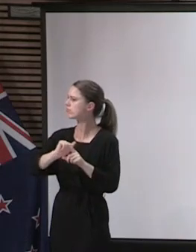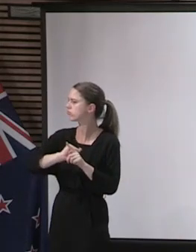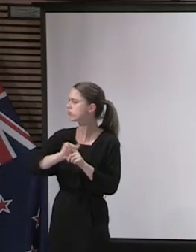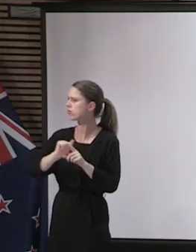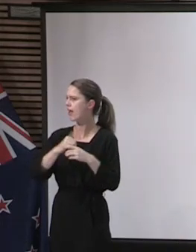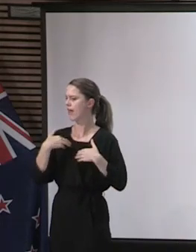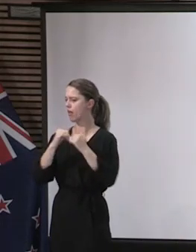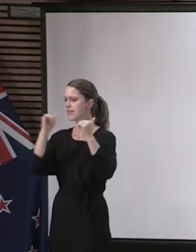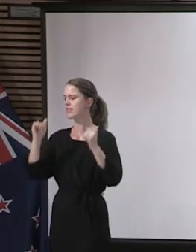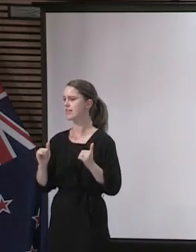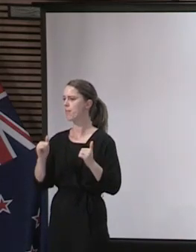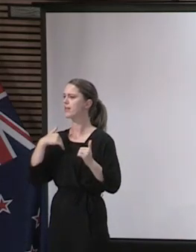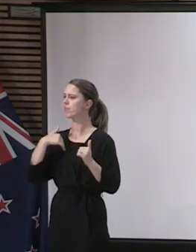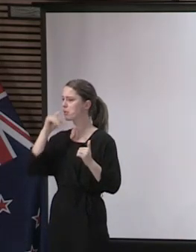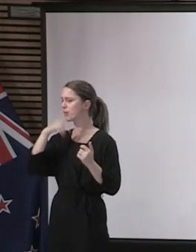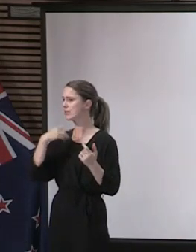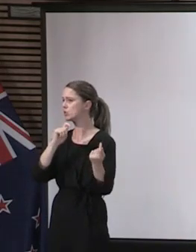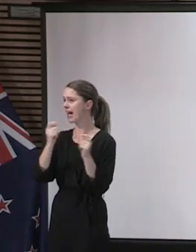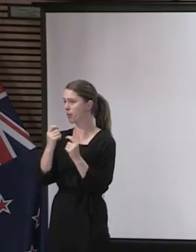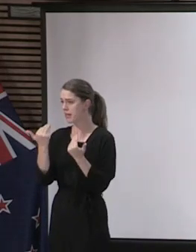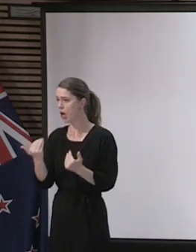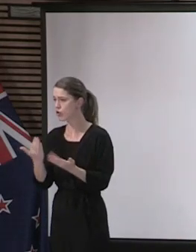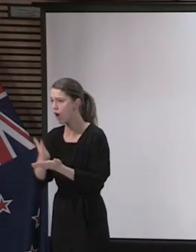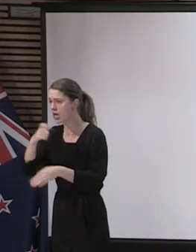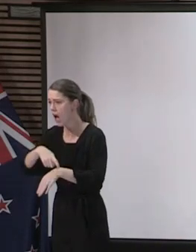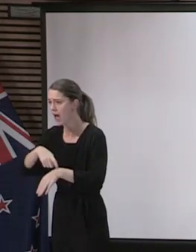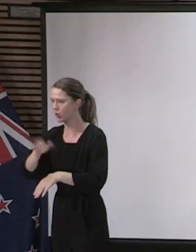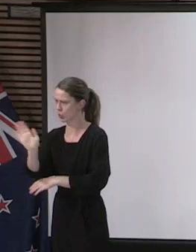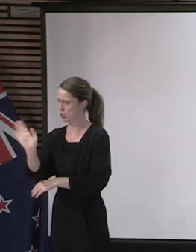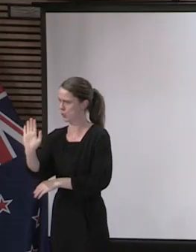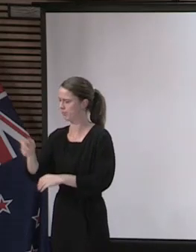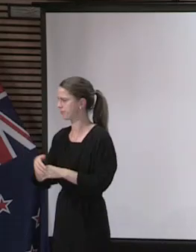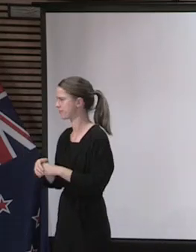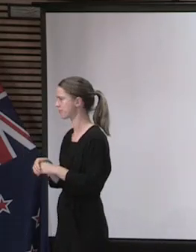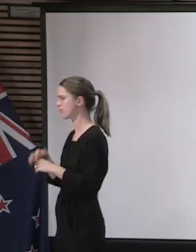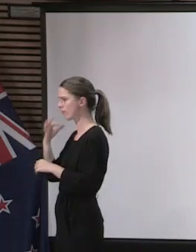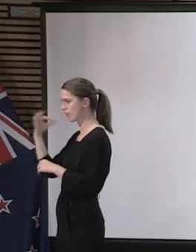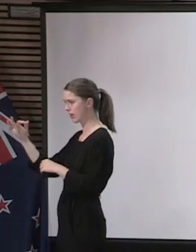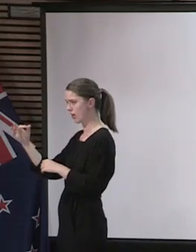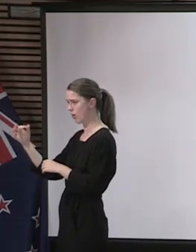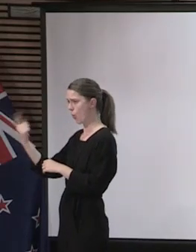done and we always have said our health system needs to be rebuilt. I won't rebuild it in